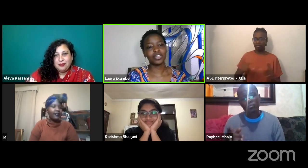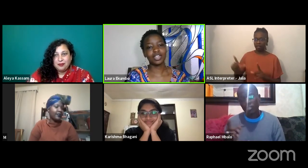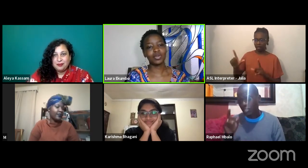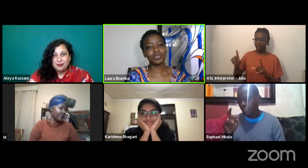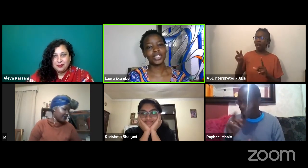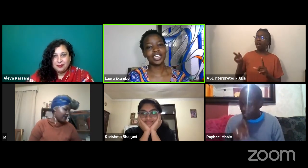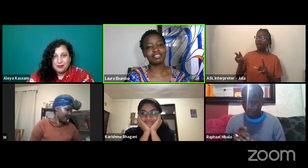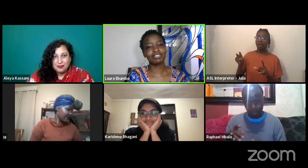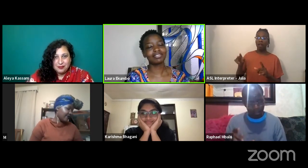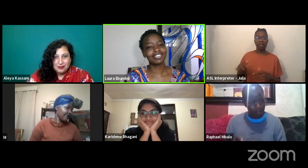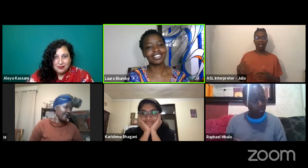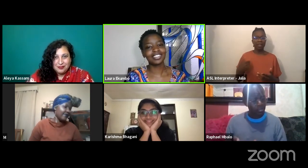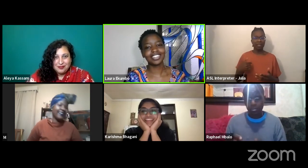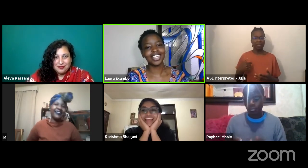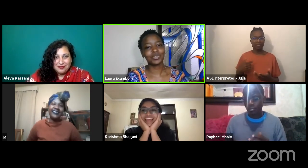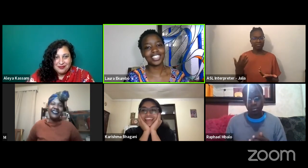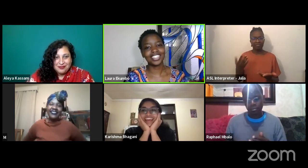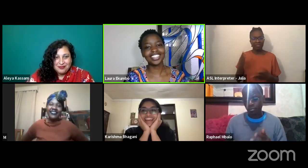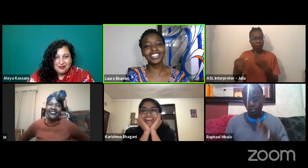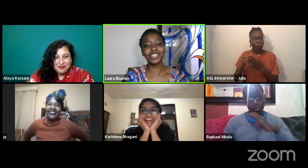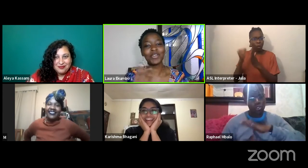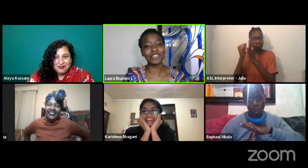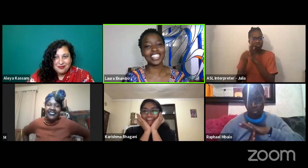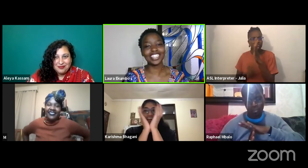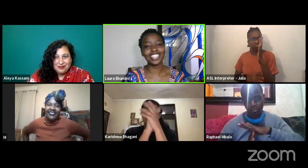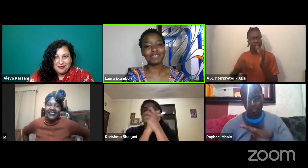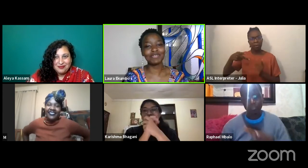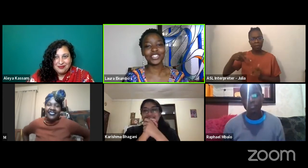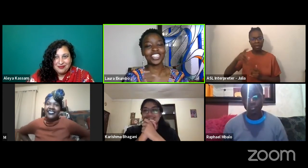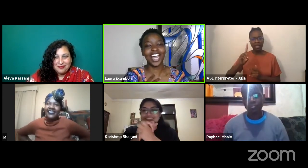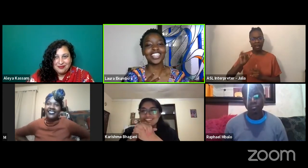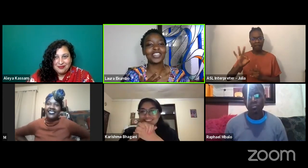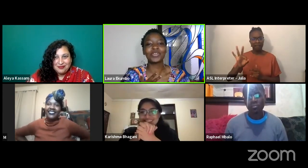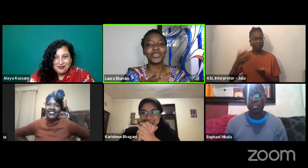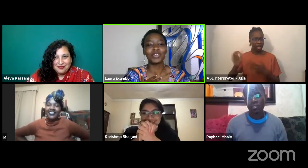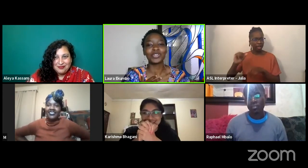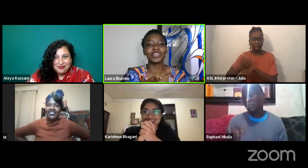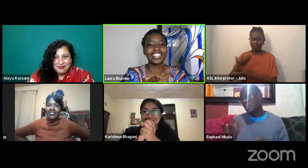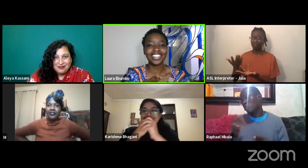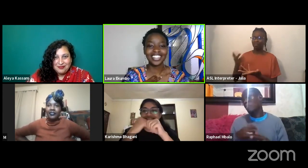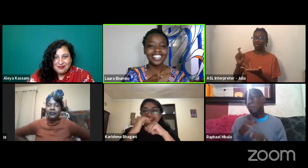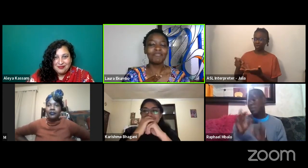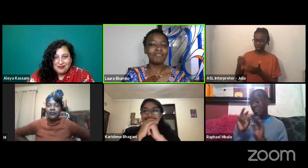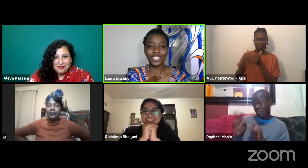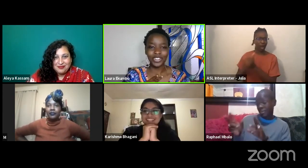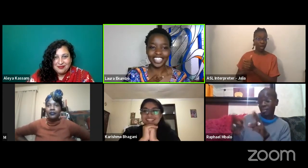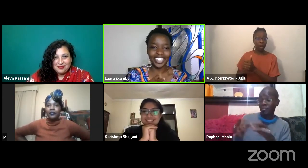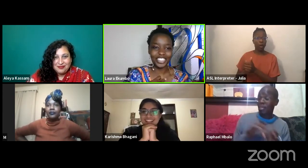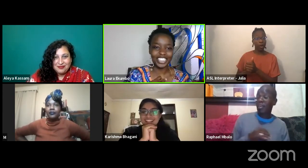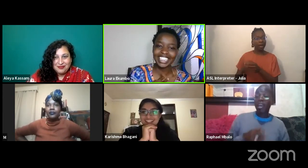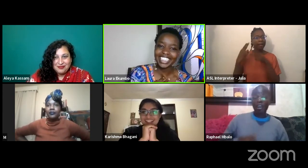'cause you've done a whole PDF. That's what you've are so invested in this vision that I don't know how to not match your energy.